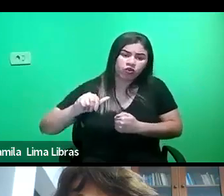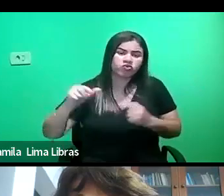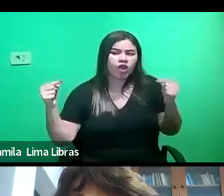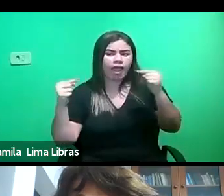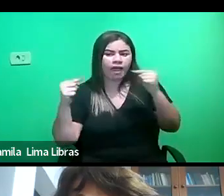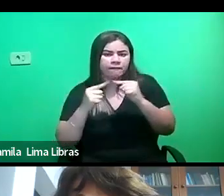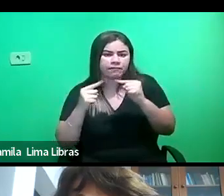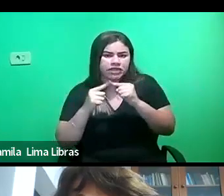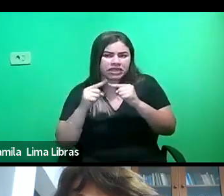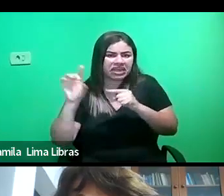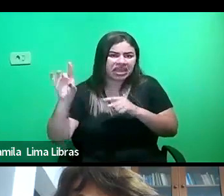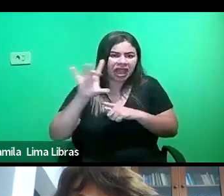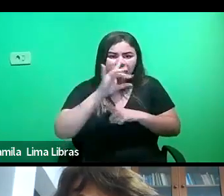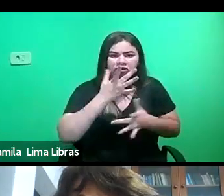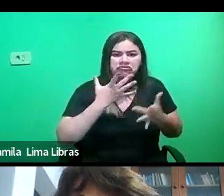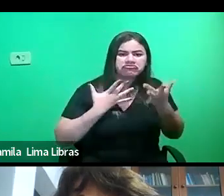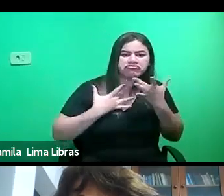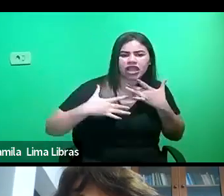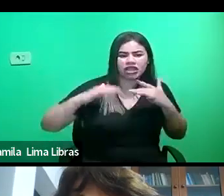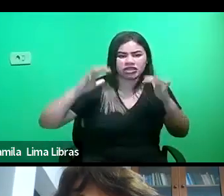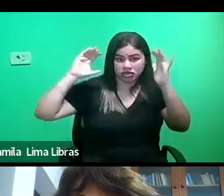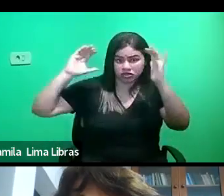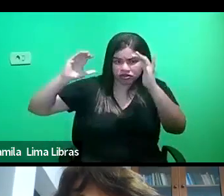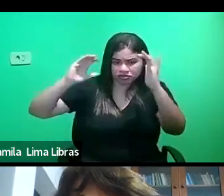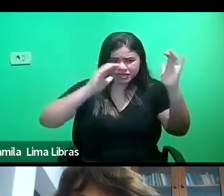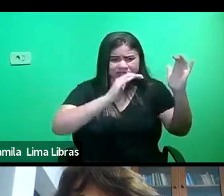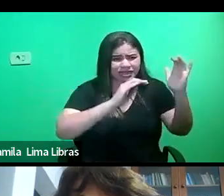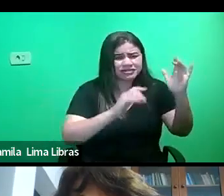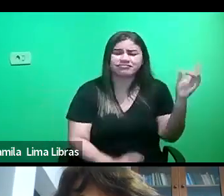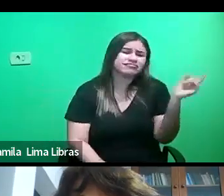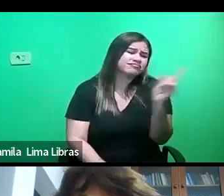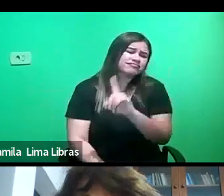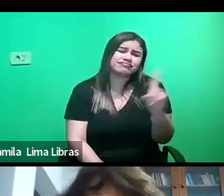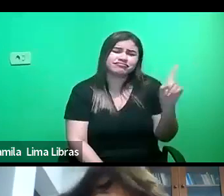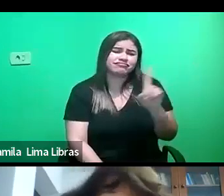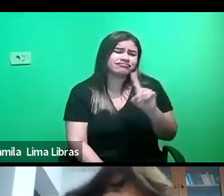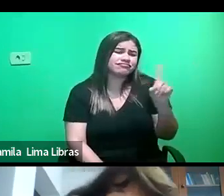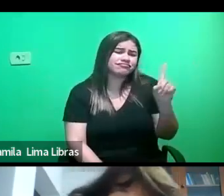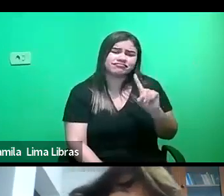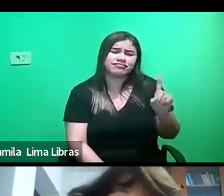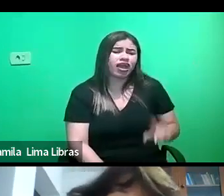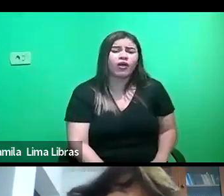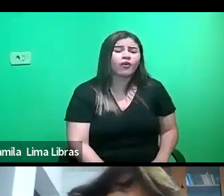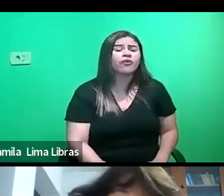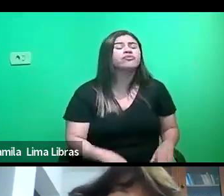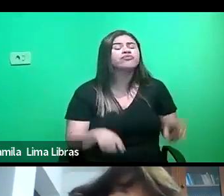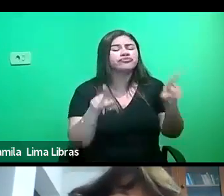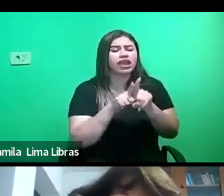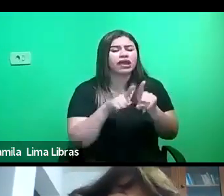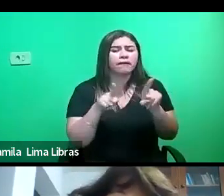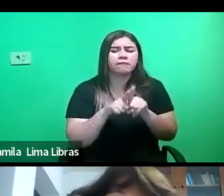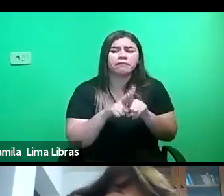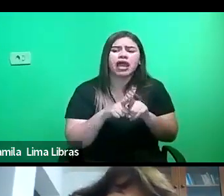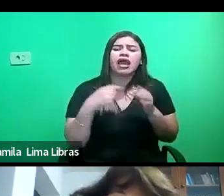and there's also growing resistance resistance within many many European countries to the to the political to the political regimes that